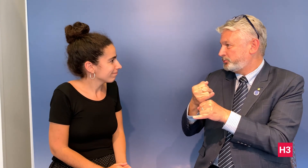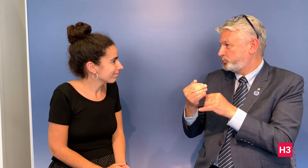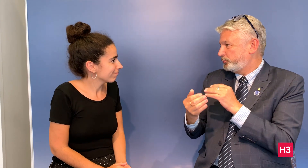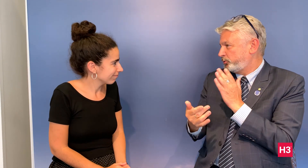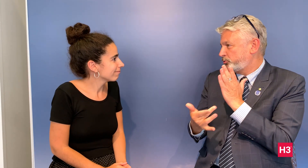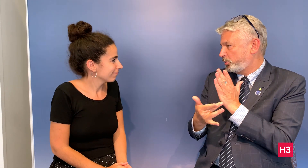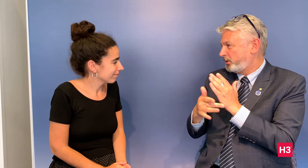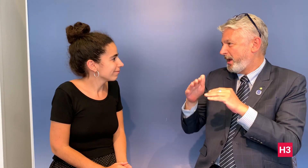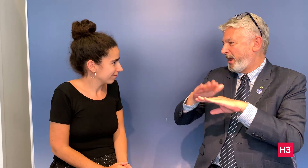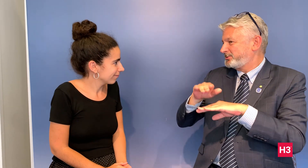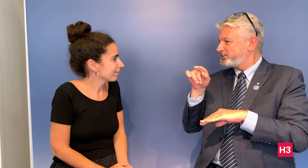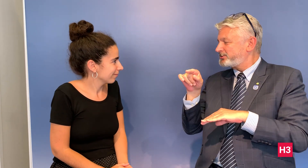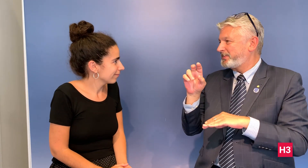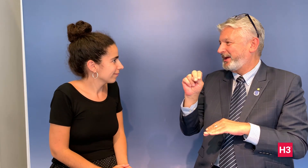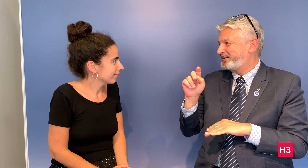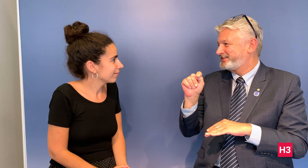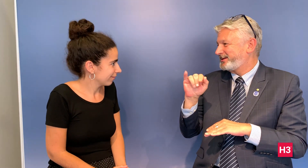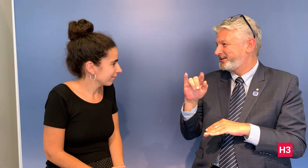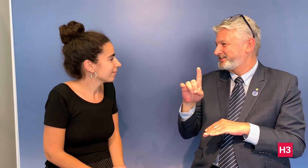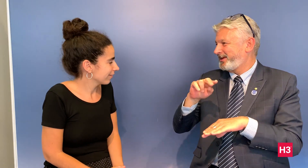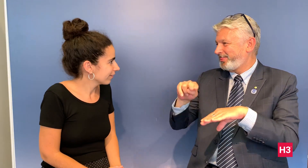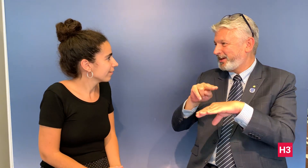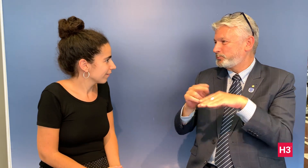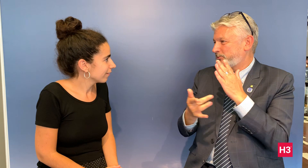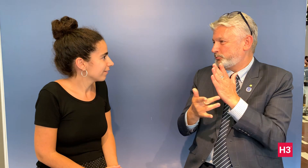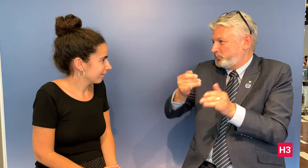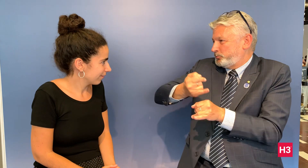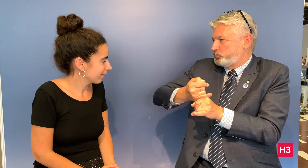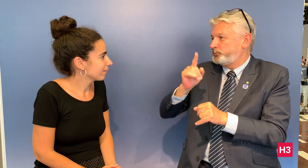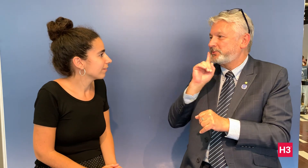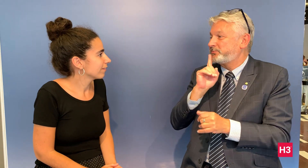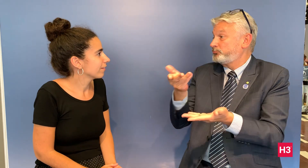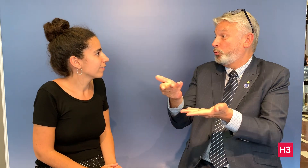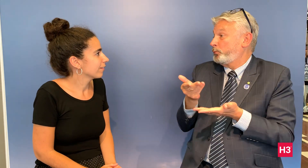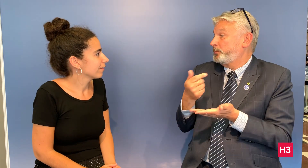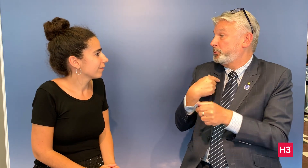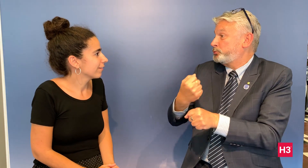at National Technology Institute for the Deaf has offered me a contract